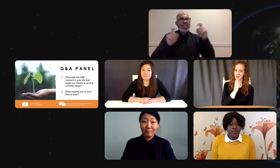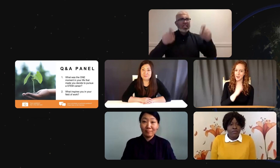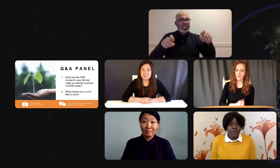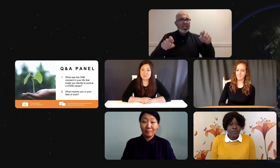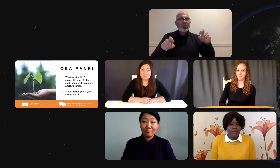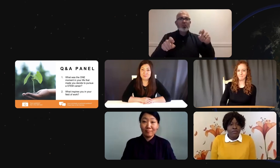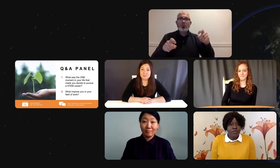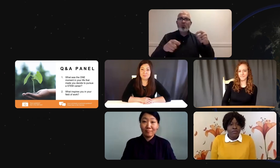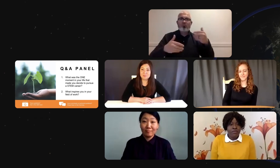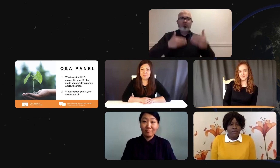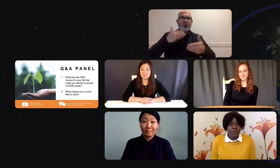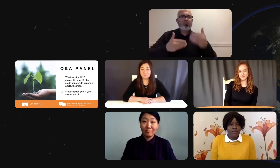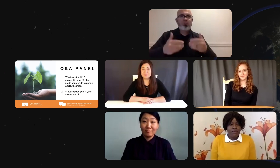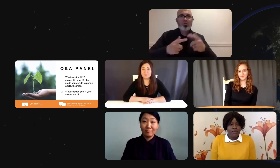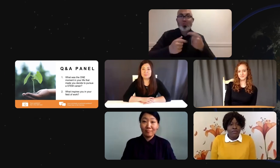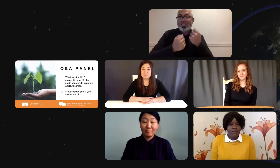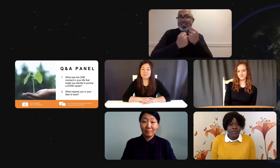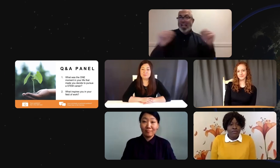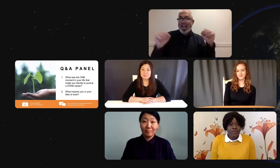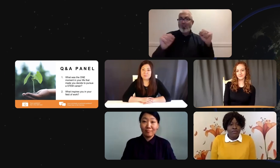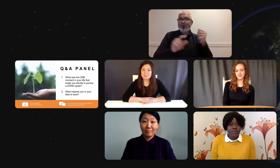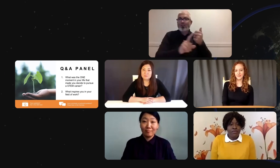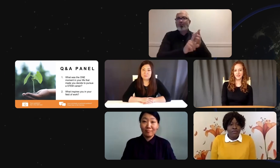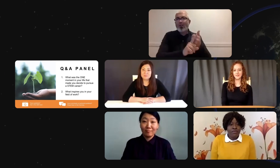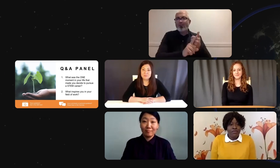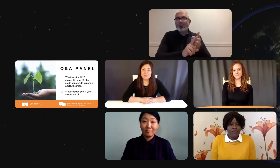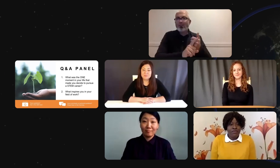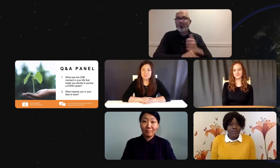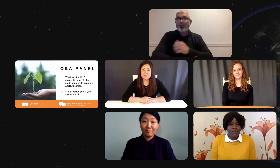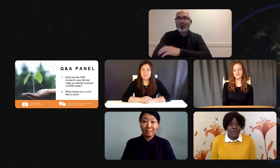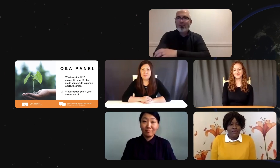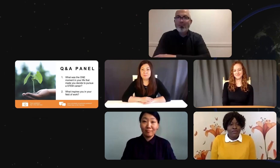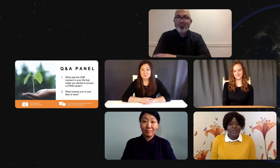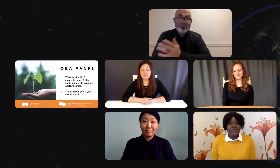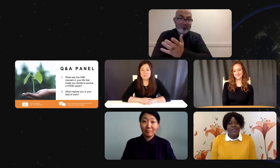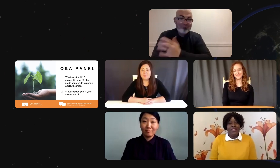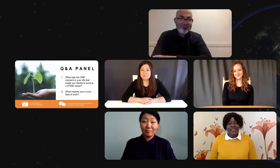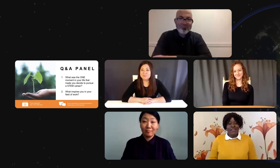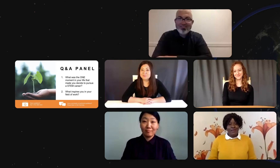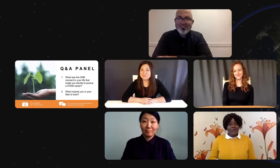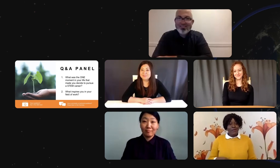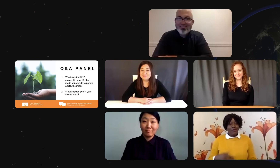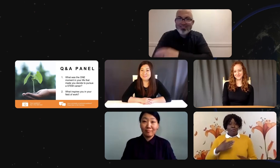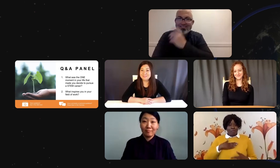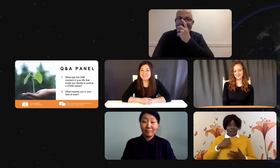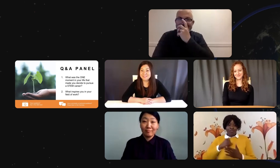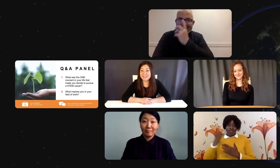And, what current project should the world focus on now to save itself?